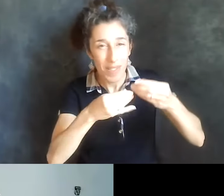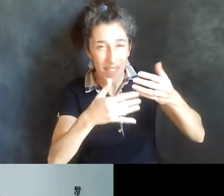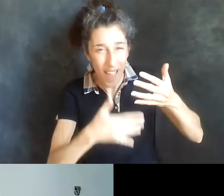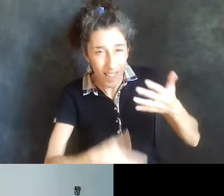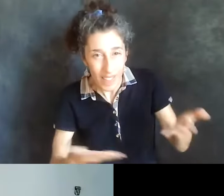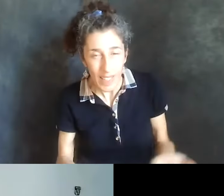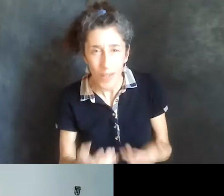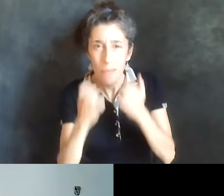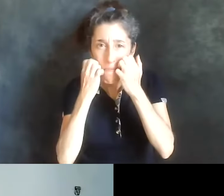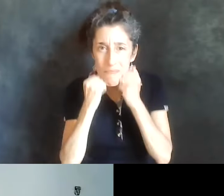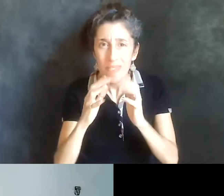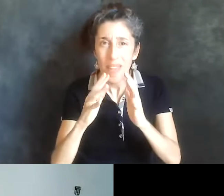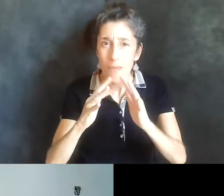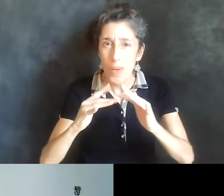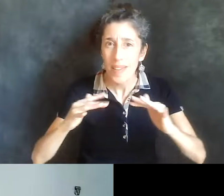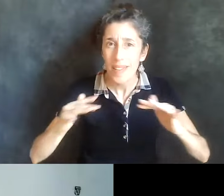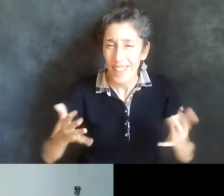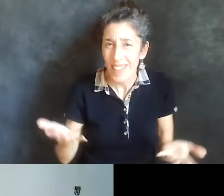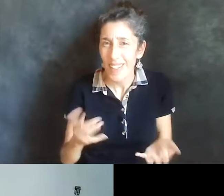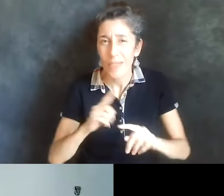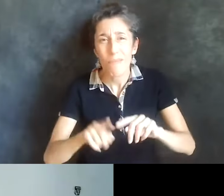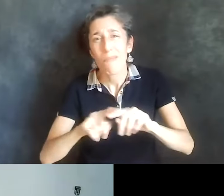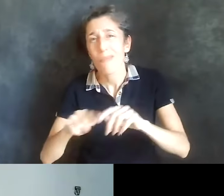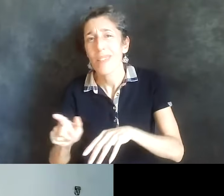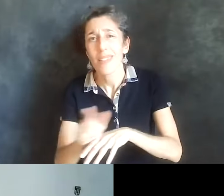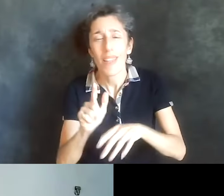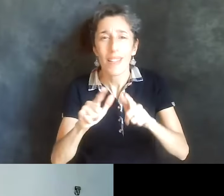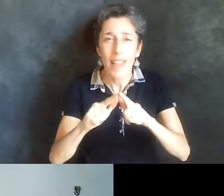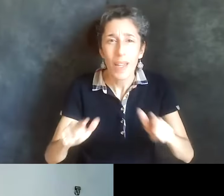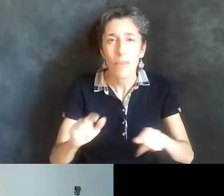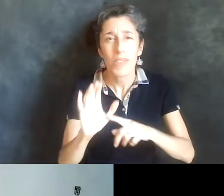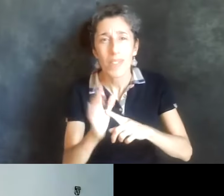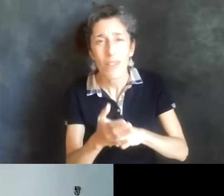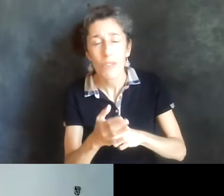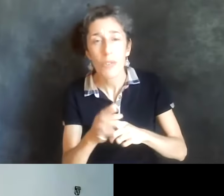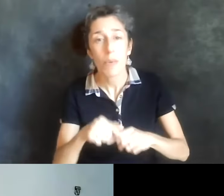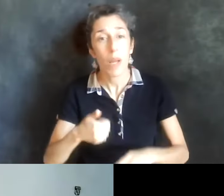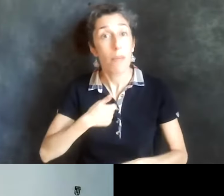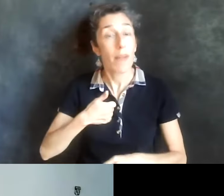to speak English, to be a native speaker in a space where English is often my students' second,